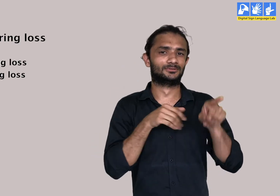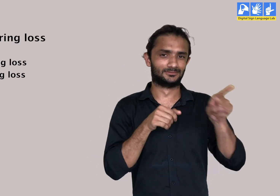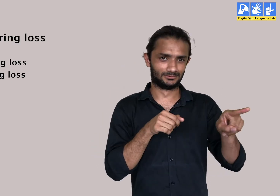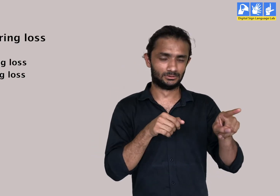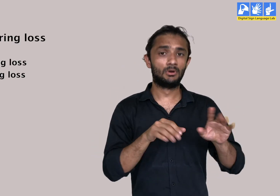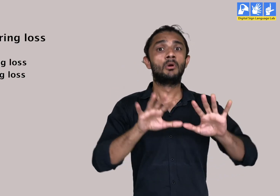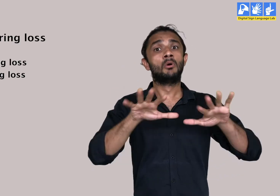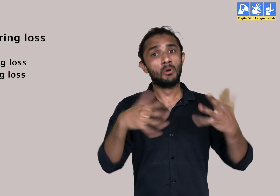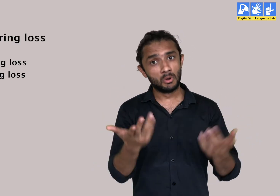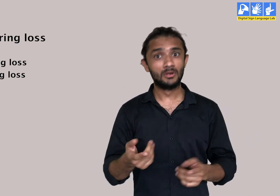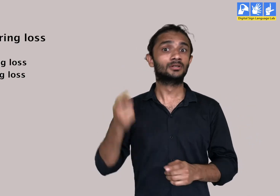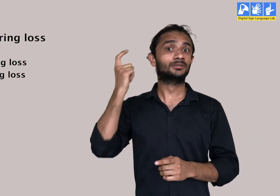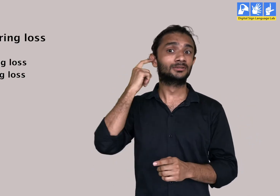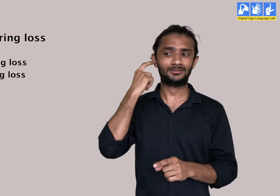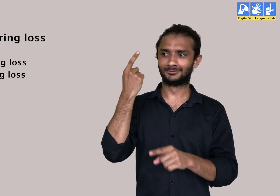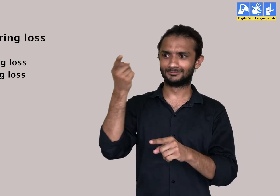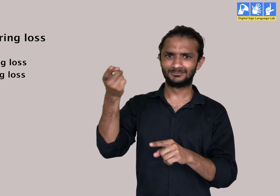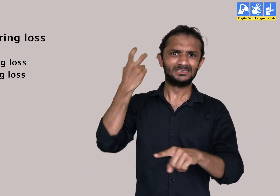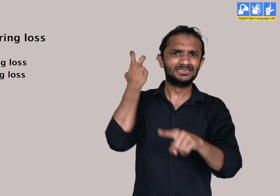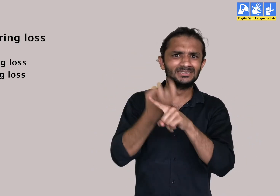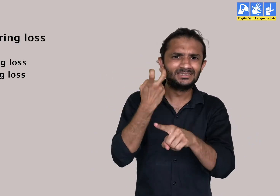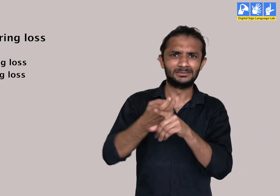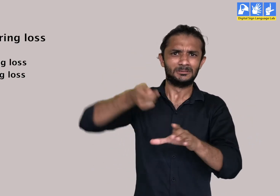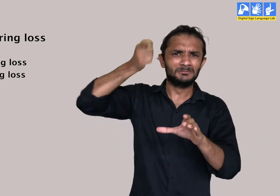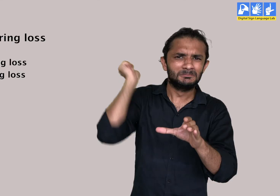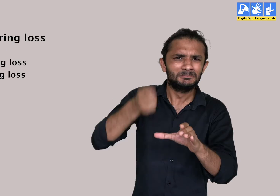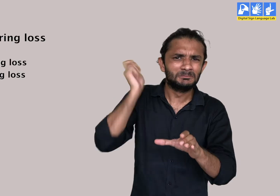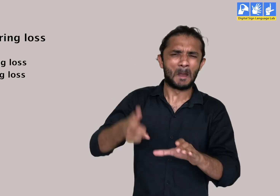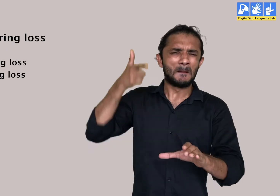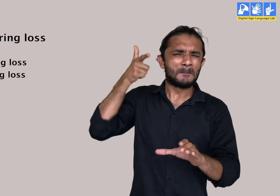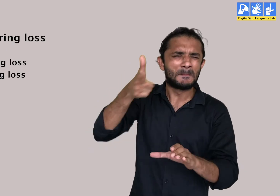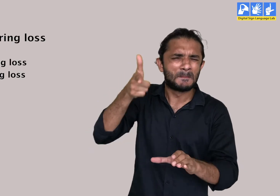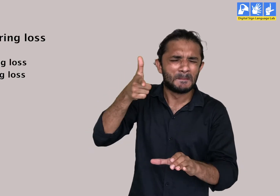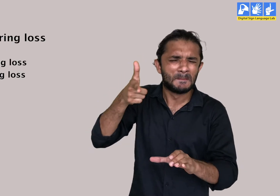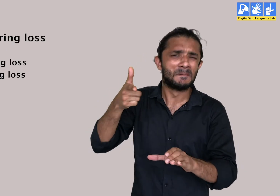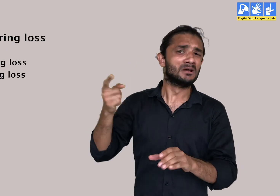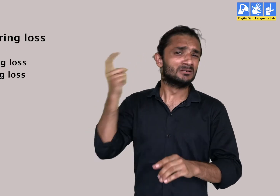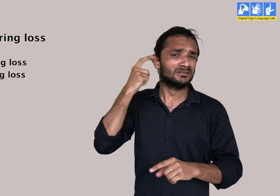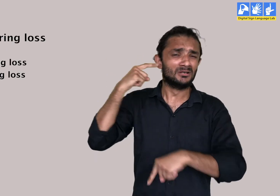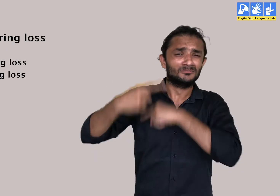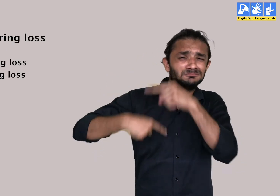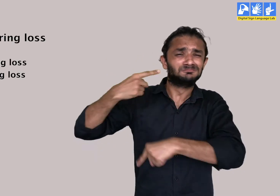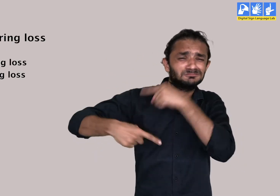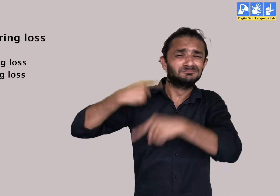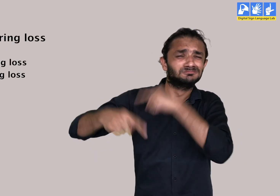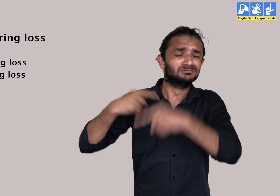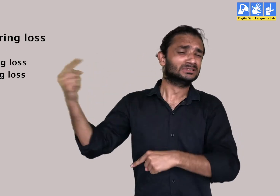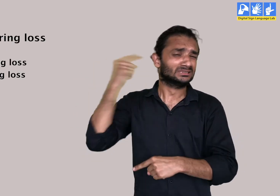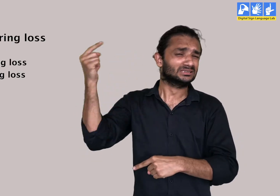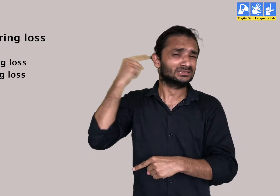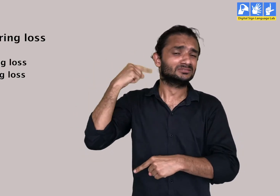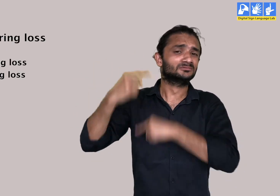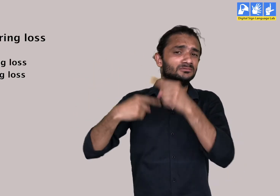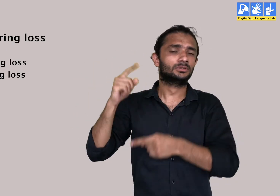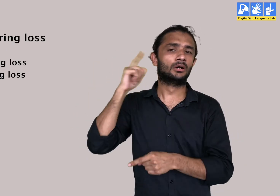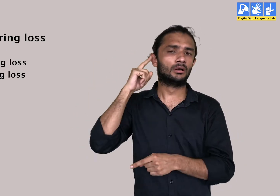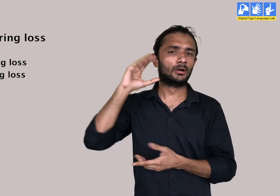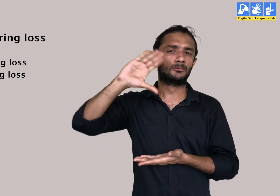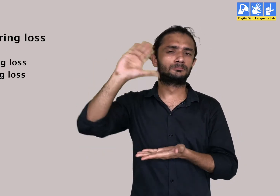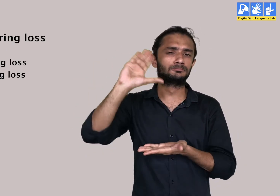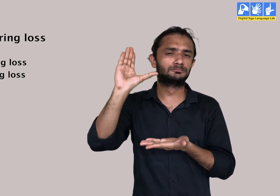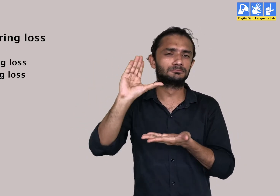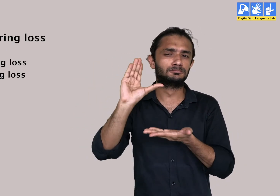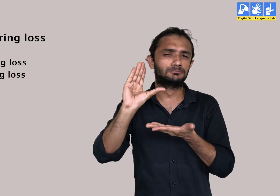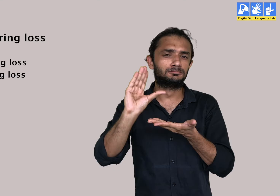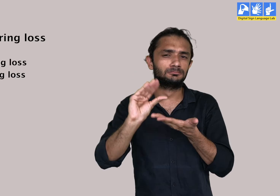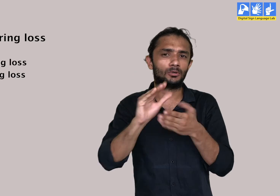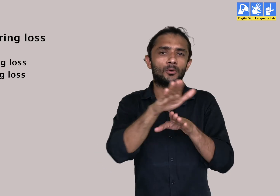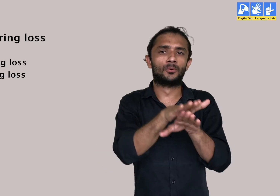It may also be caused by regular exposure to loud noises like drilling or hammering.